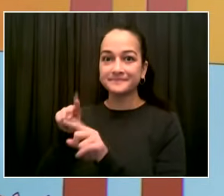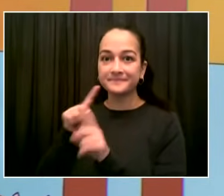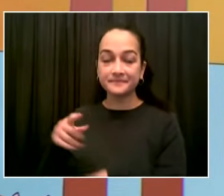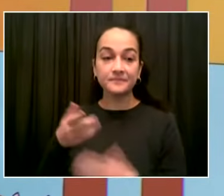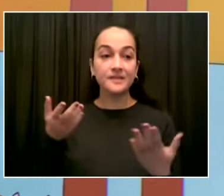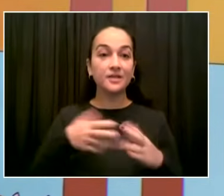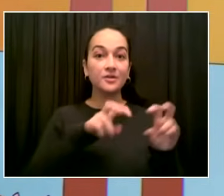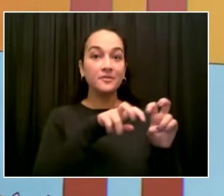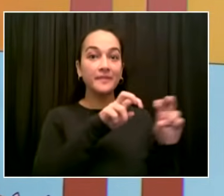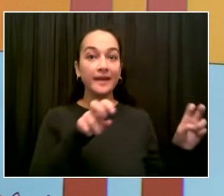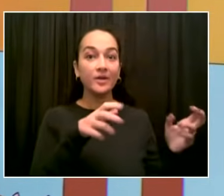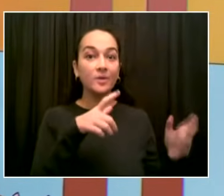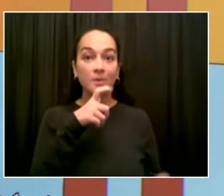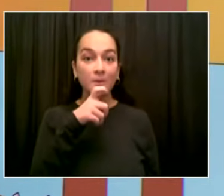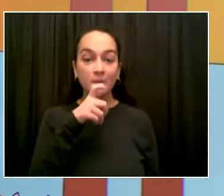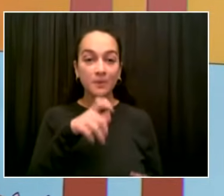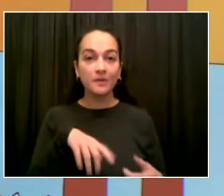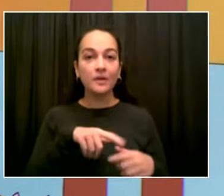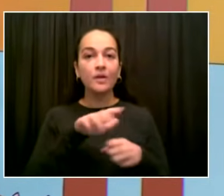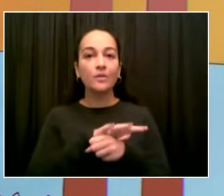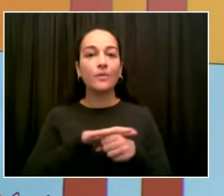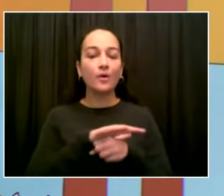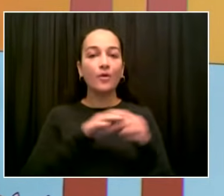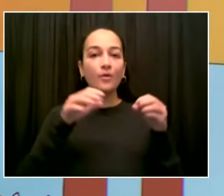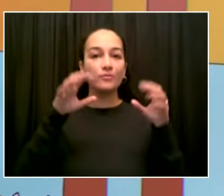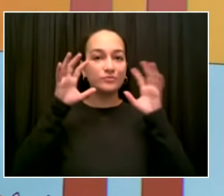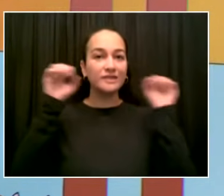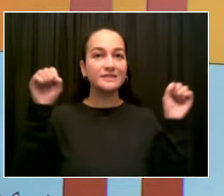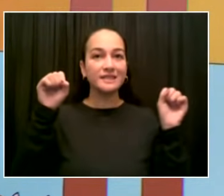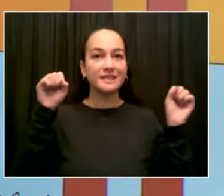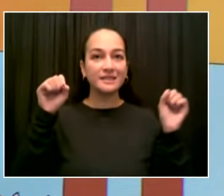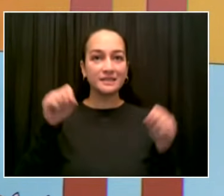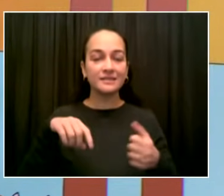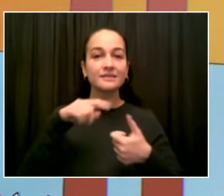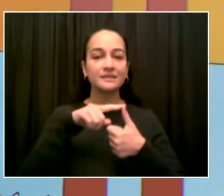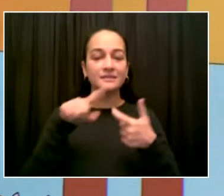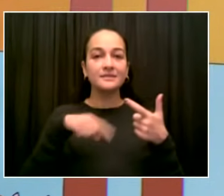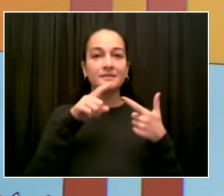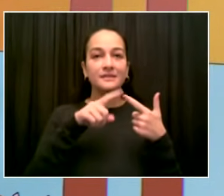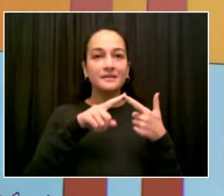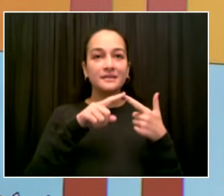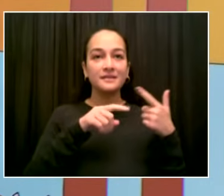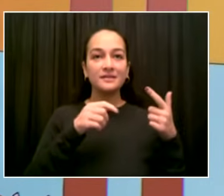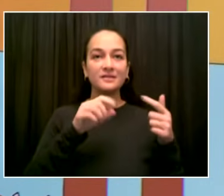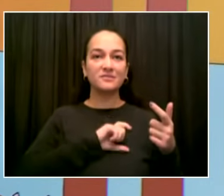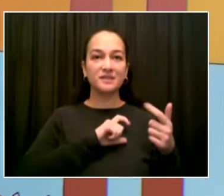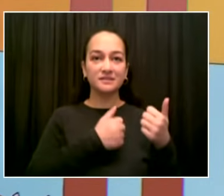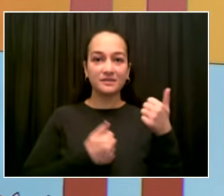JOURNALIST. WE WILL NOW BEGIN OUR Q&A.